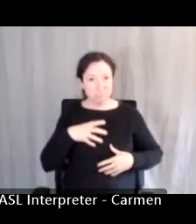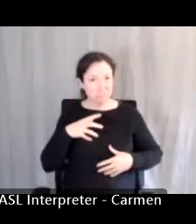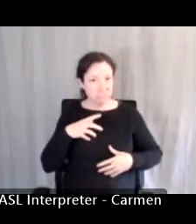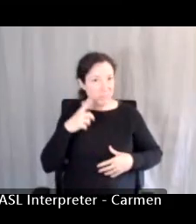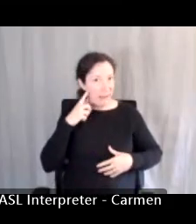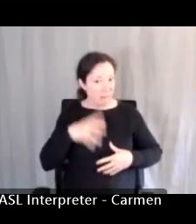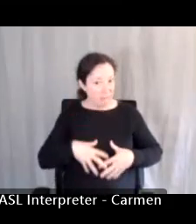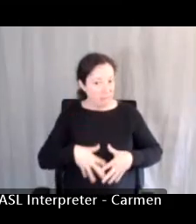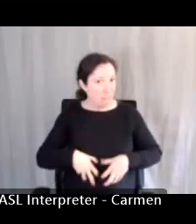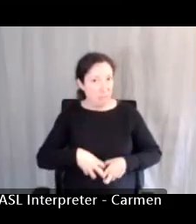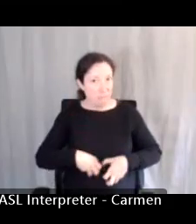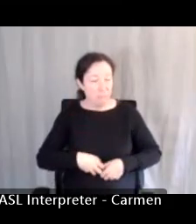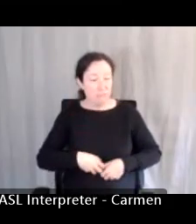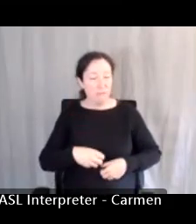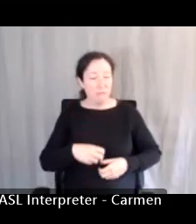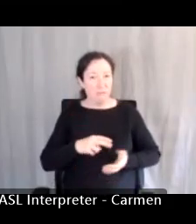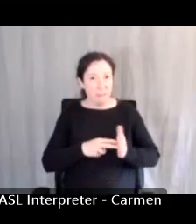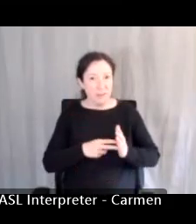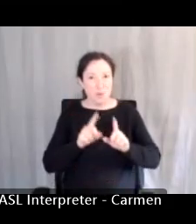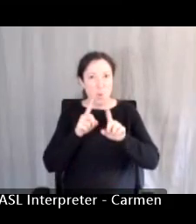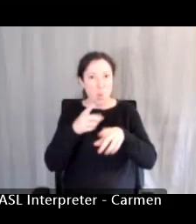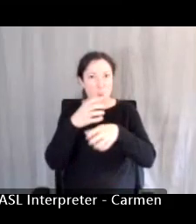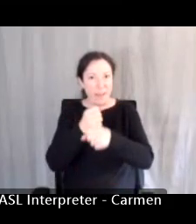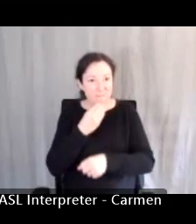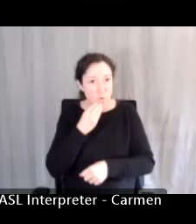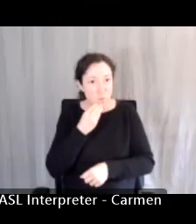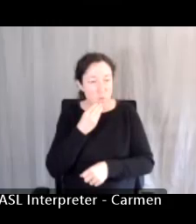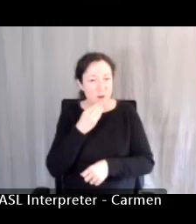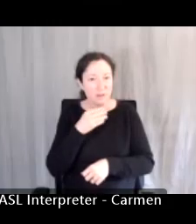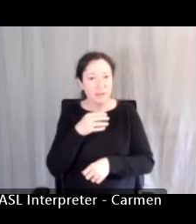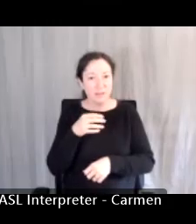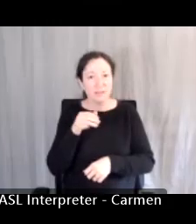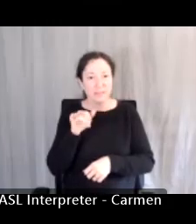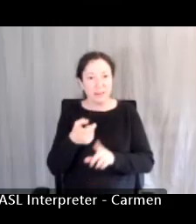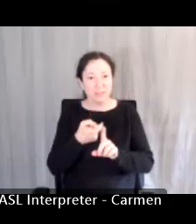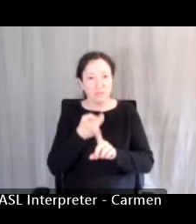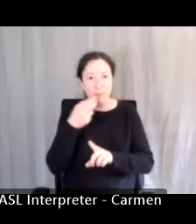it says go get the food. You have leptin hormone that is telling, that's your satiety hormone